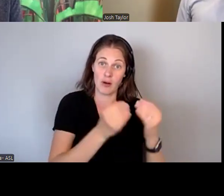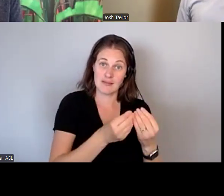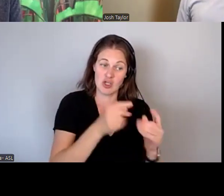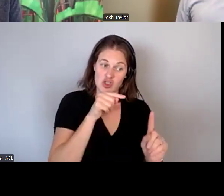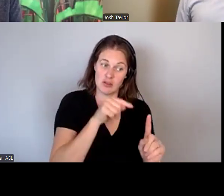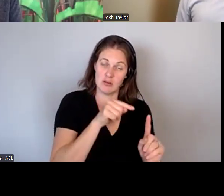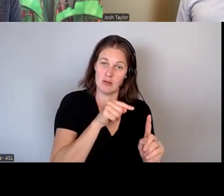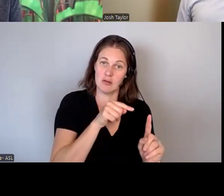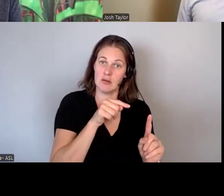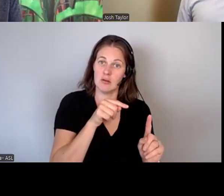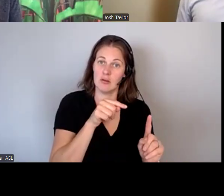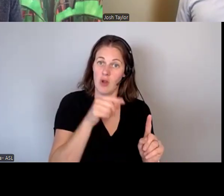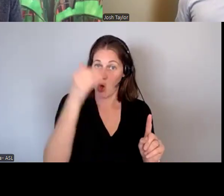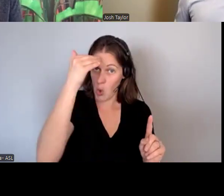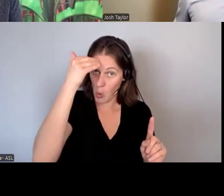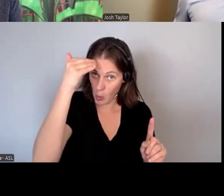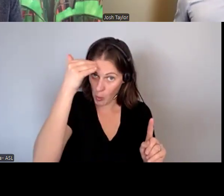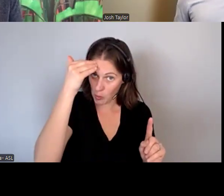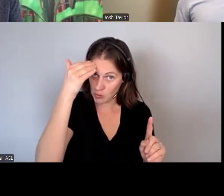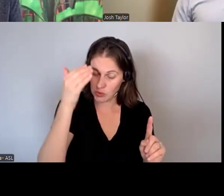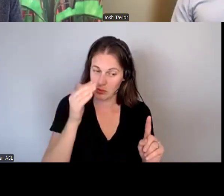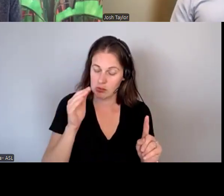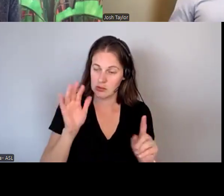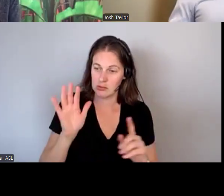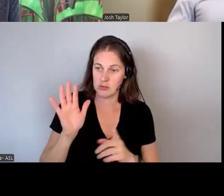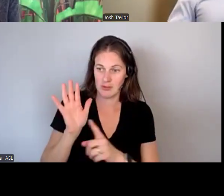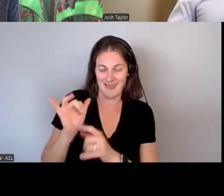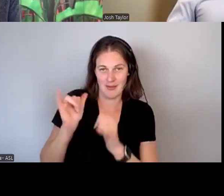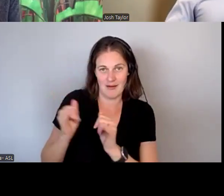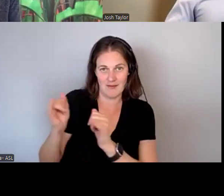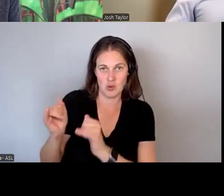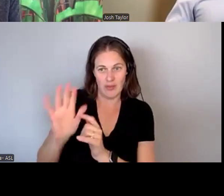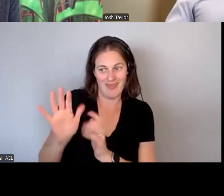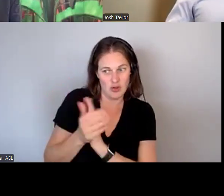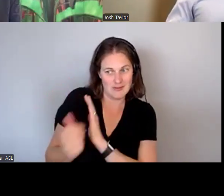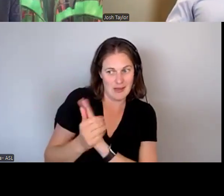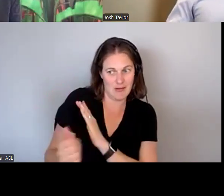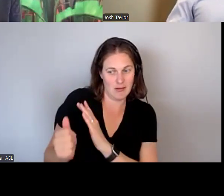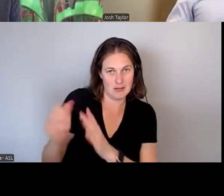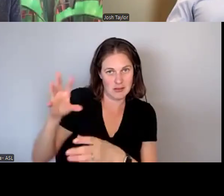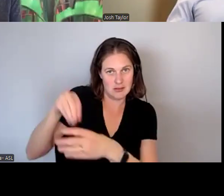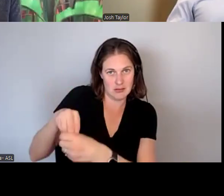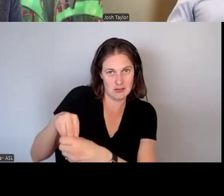which knows what the skills of that individual is, where they will thrive,